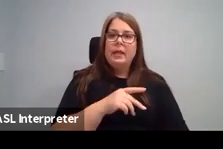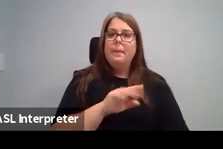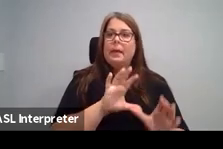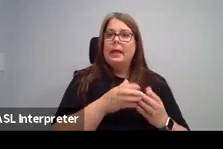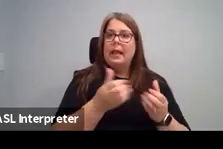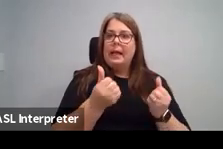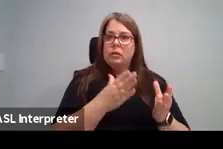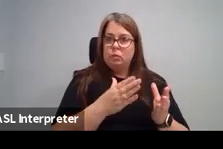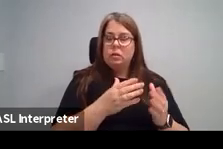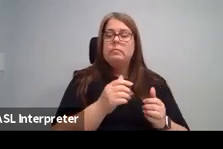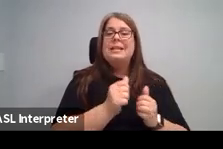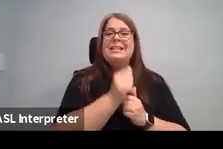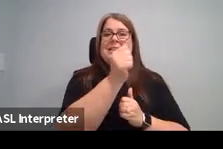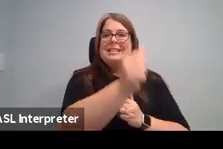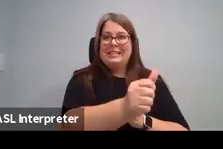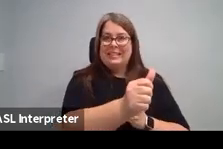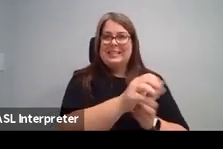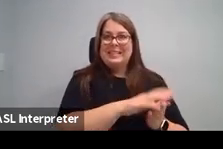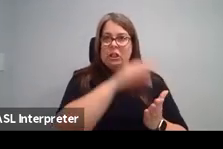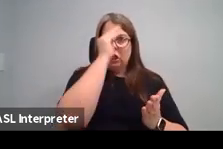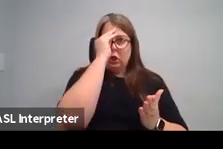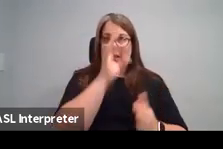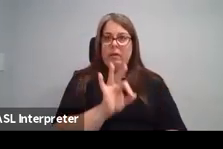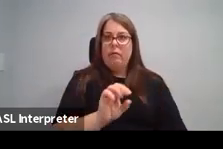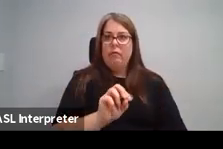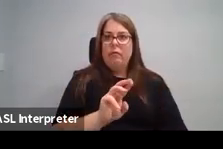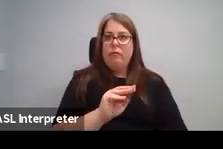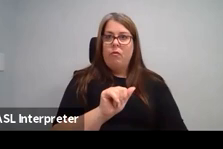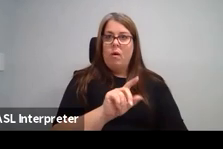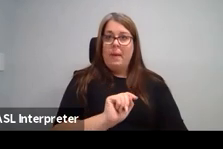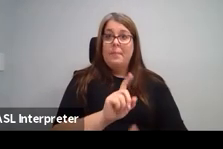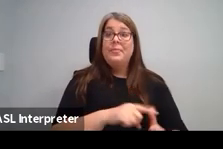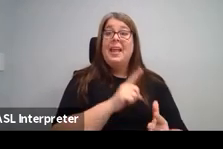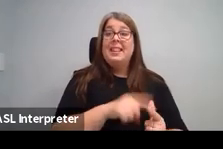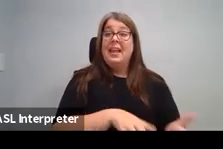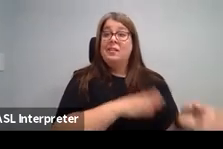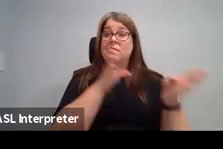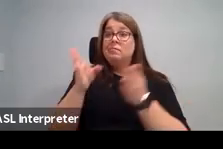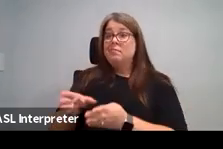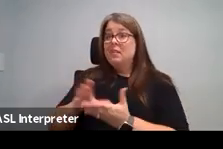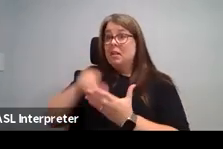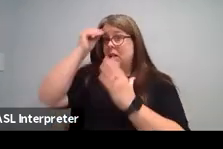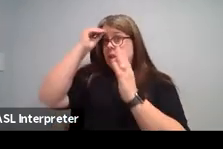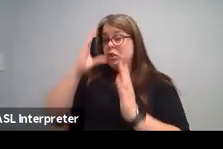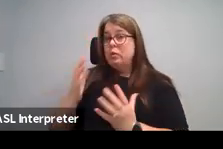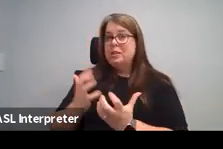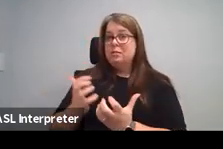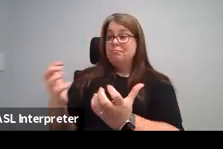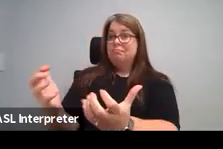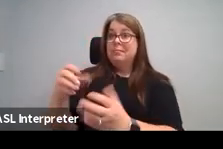Allison Frenzel : And then when students are in person that they're still responsible for the same assignments.